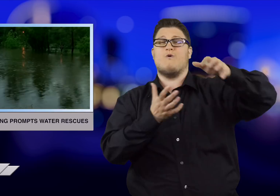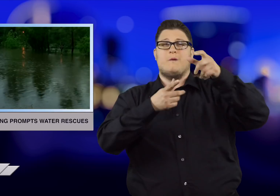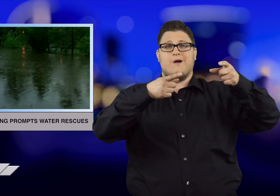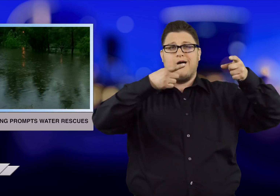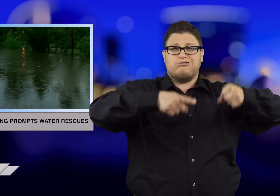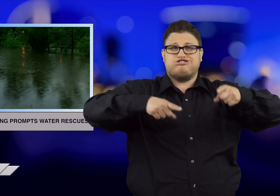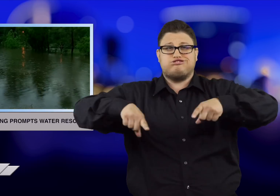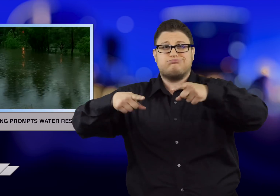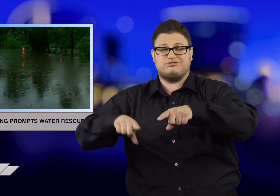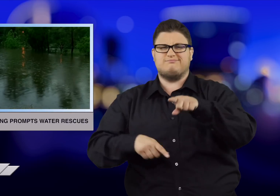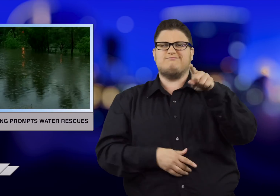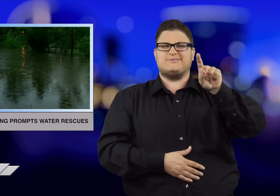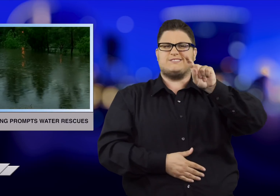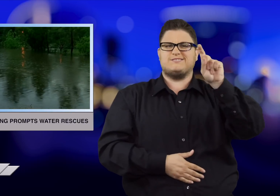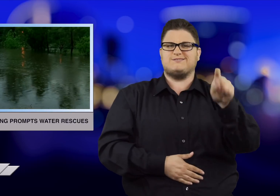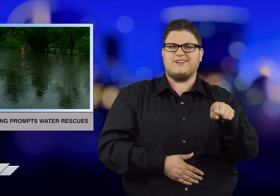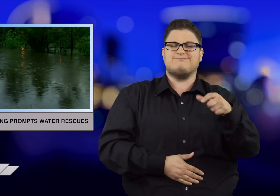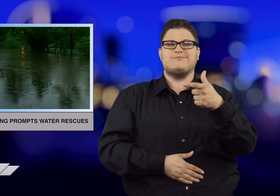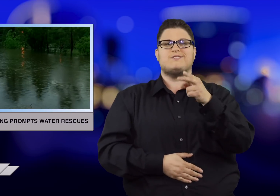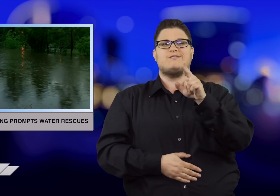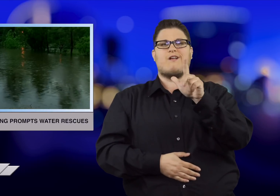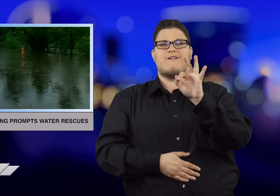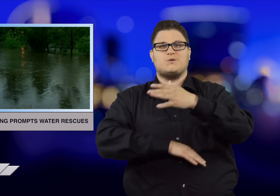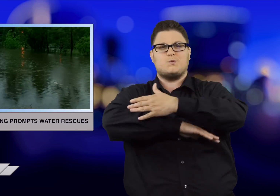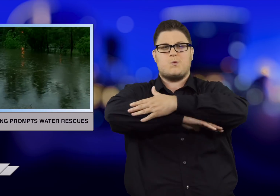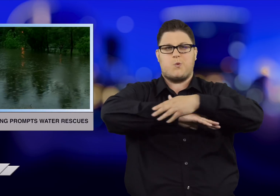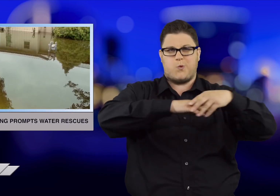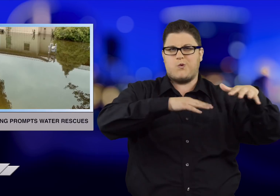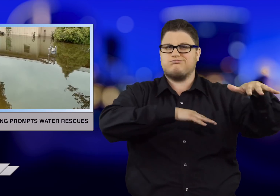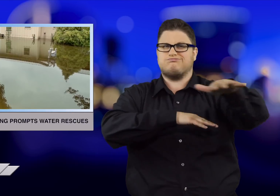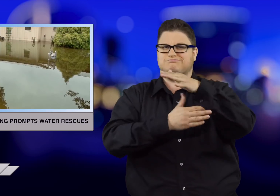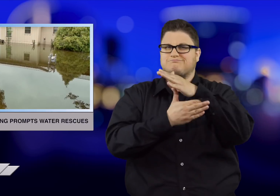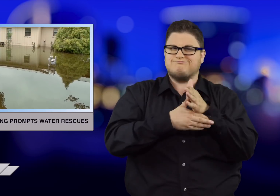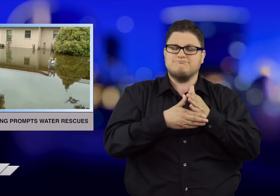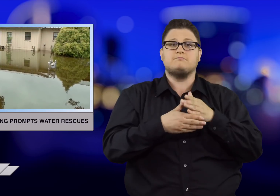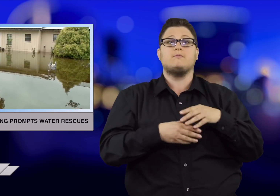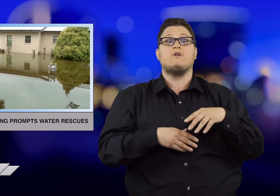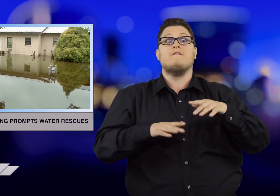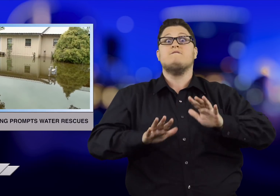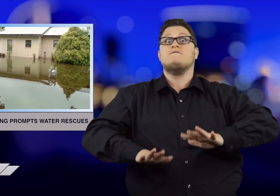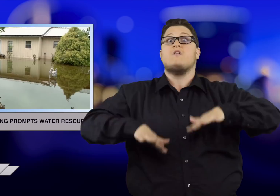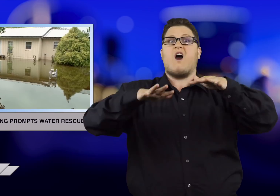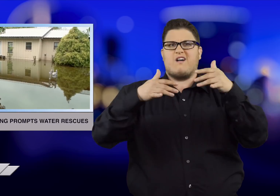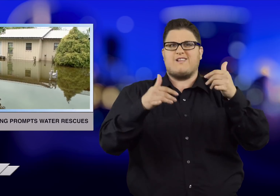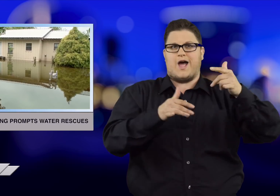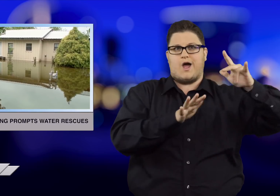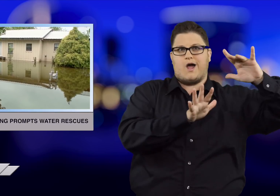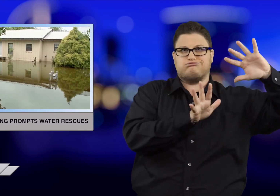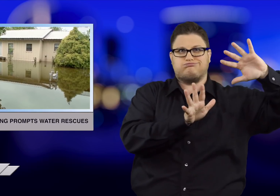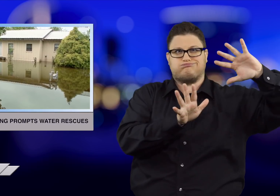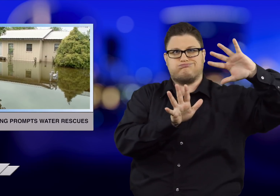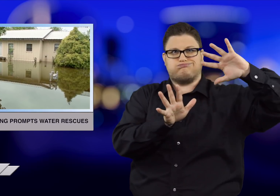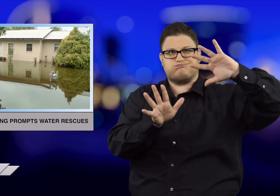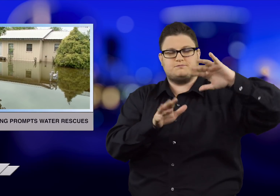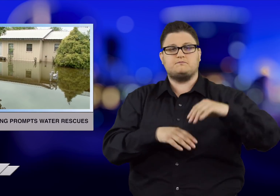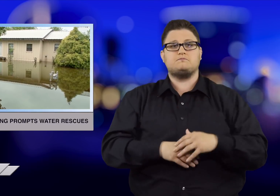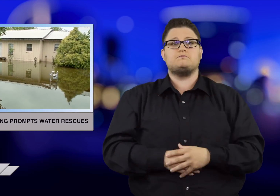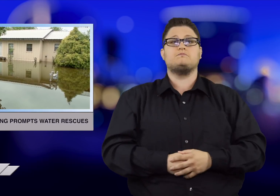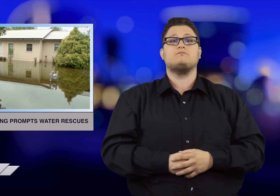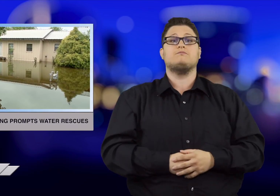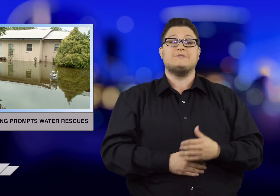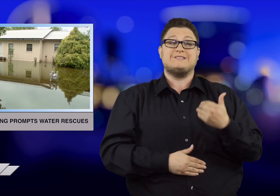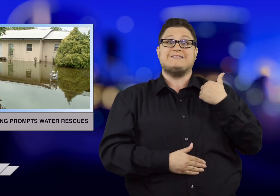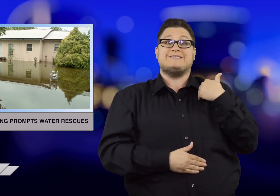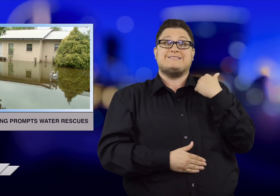The storm system that brought widespread flooding to parts of Texas and the Gulf Coast is pushing East.